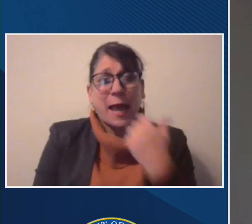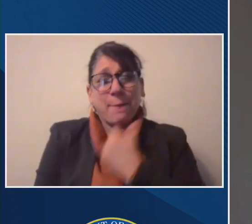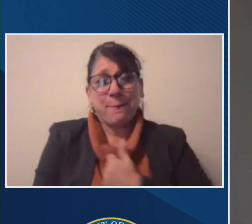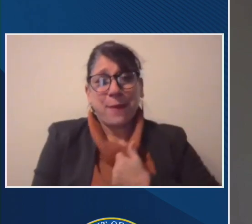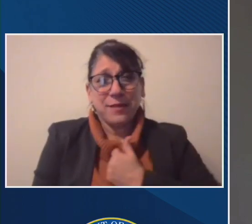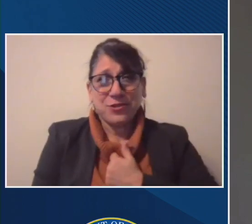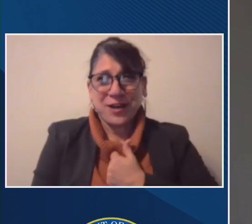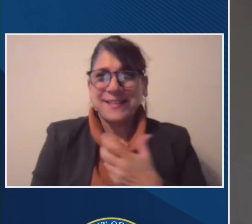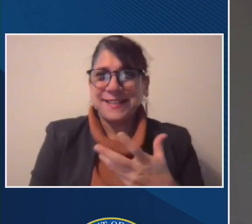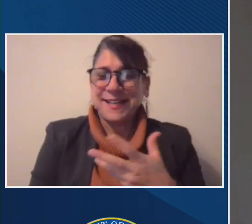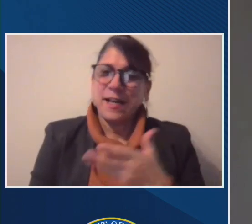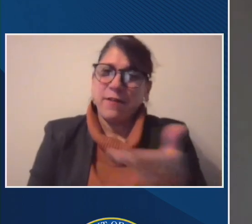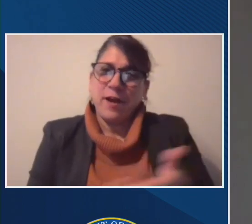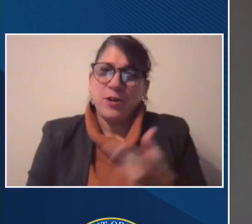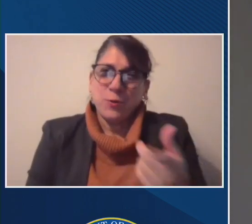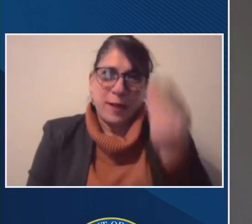invite you to let me know at this time.